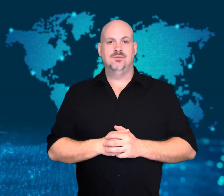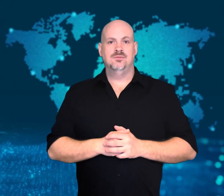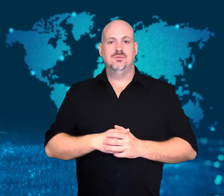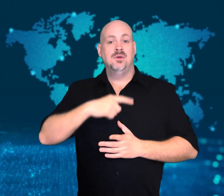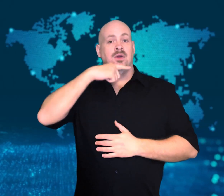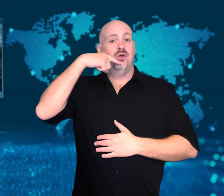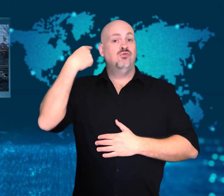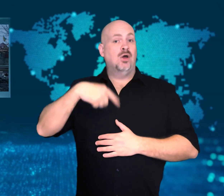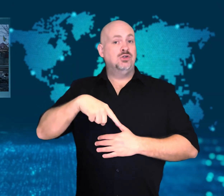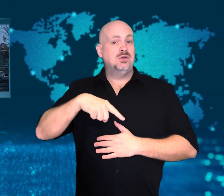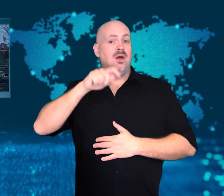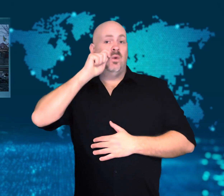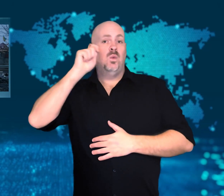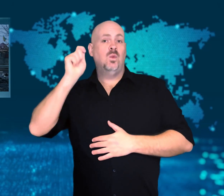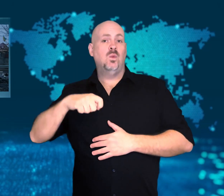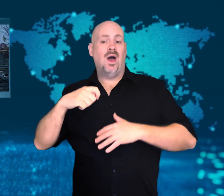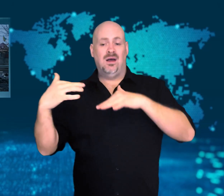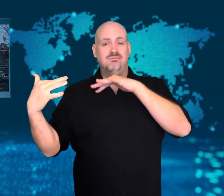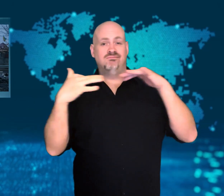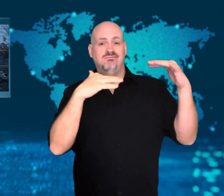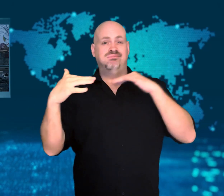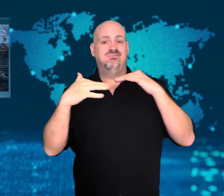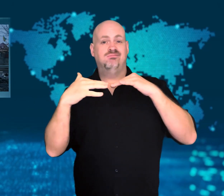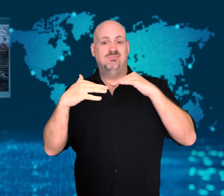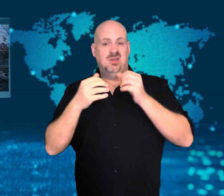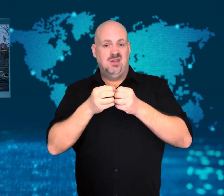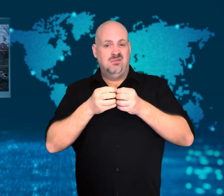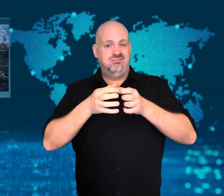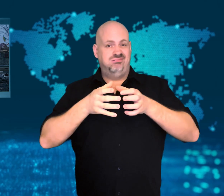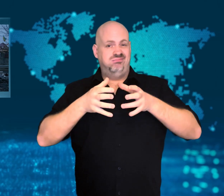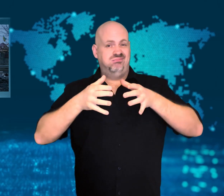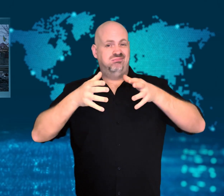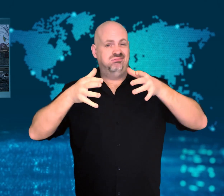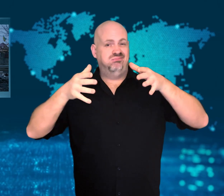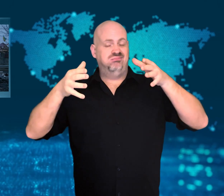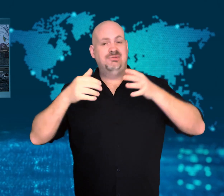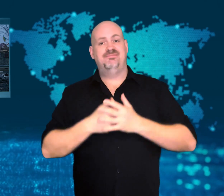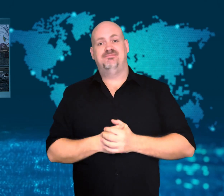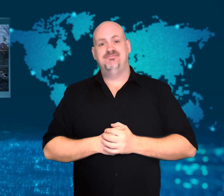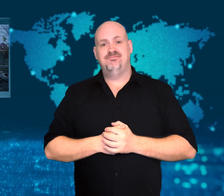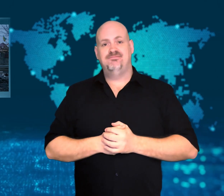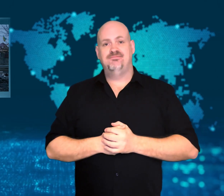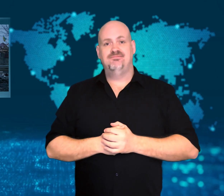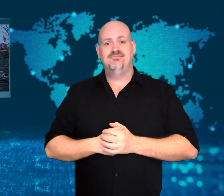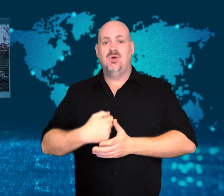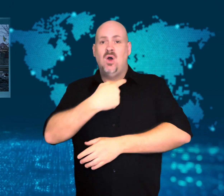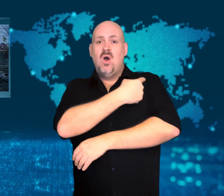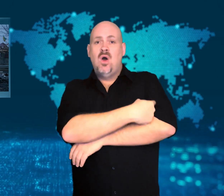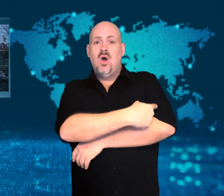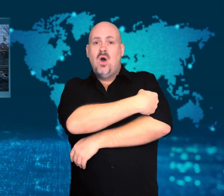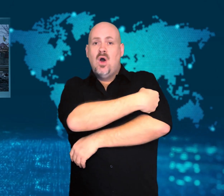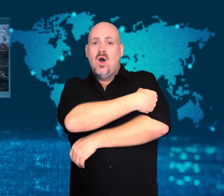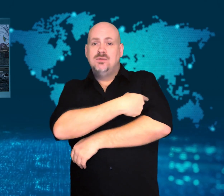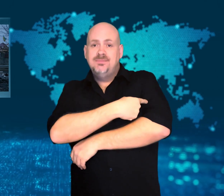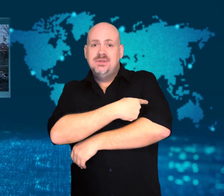[Gavin]: The Russian/Ukraine has continued to escalate.